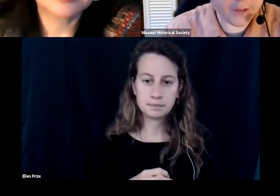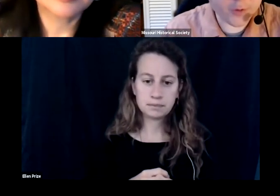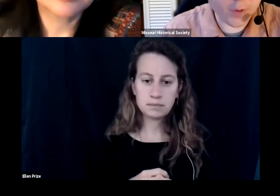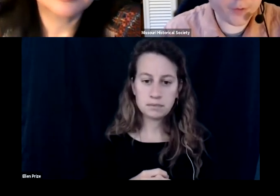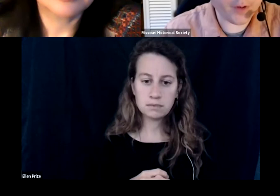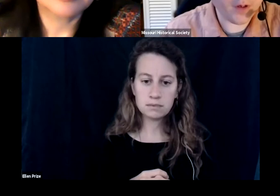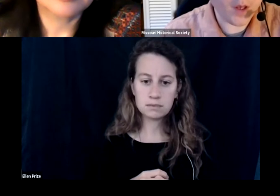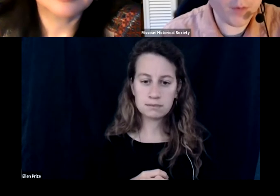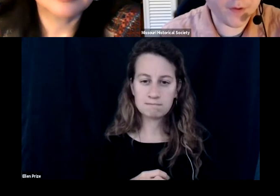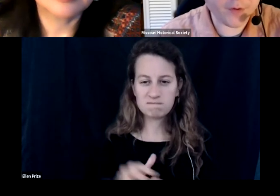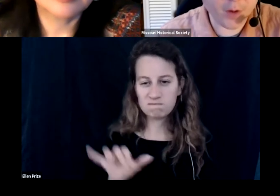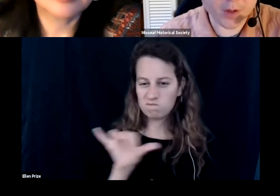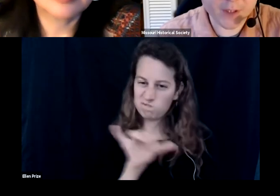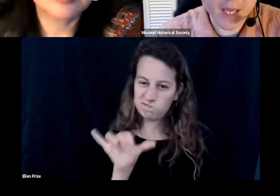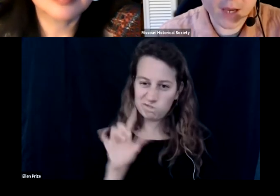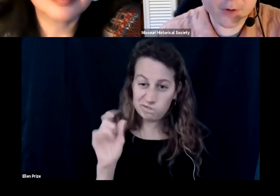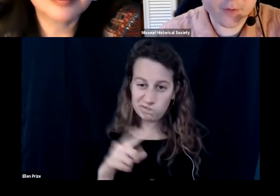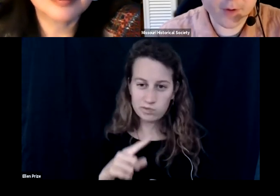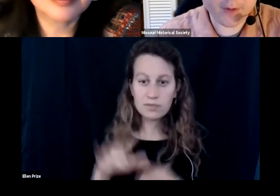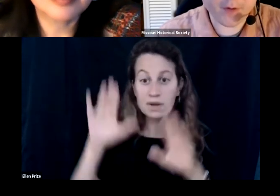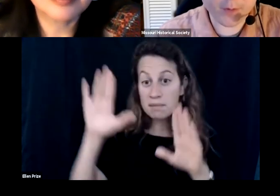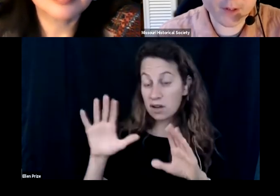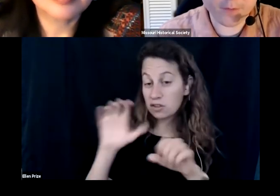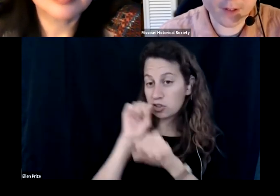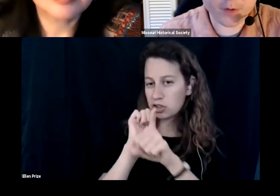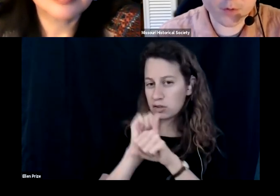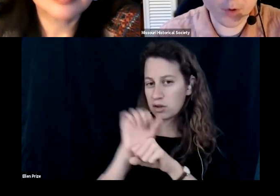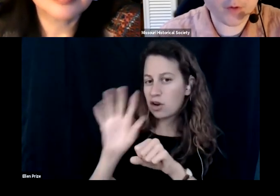That incubator story was was It's really remarkable that it